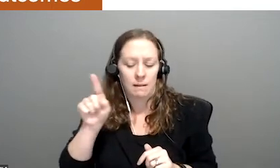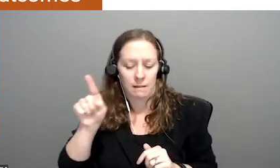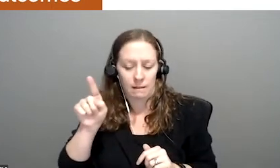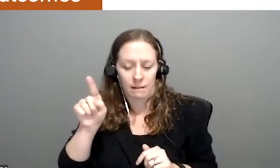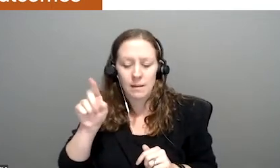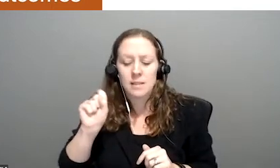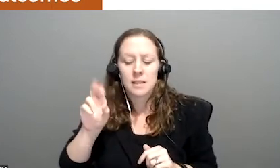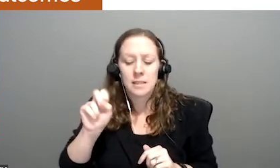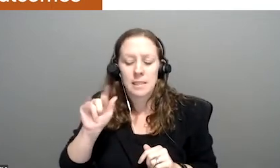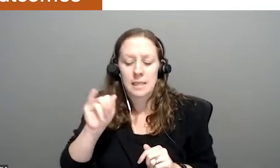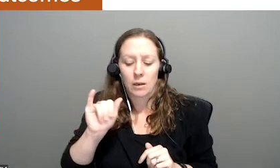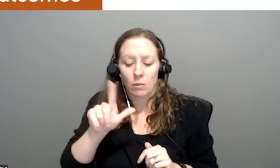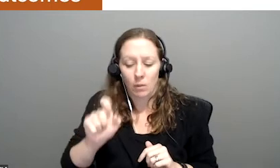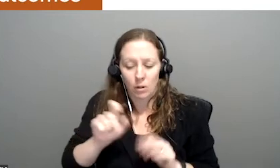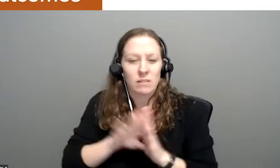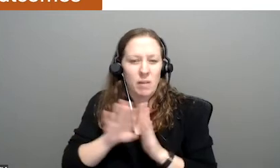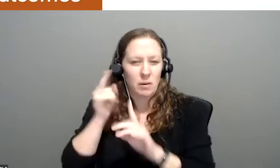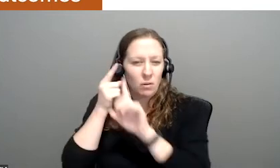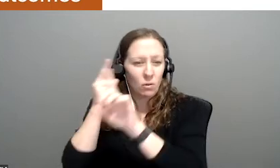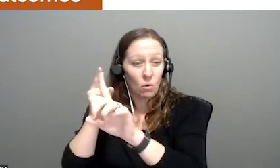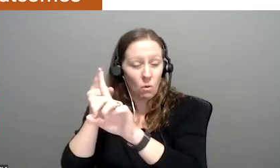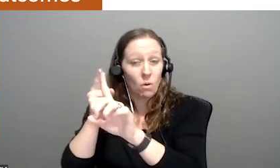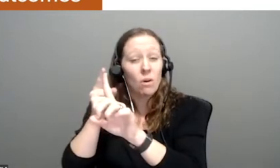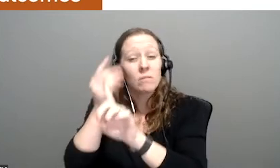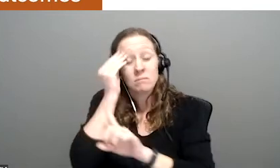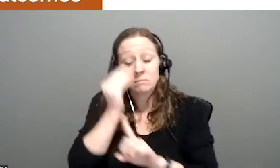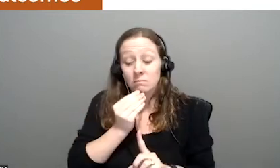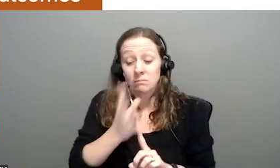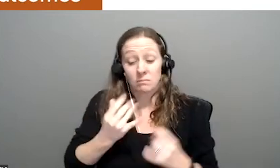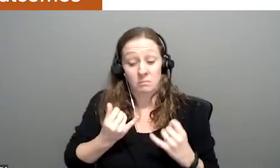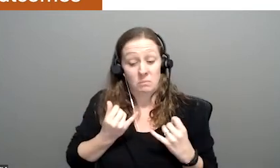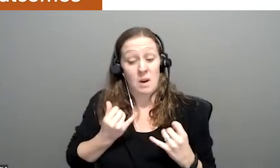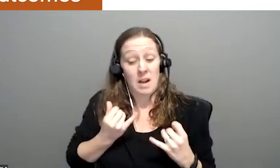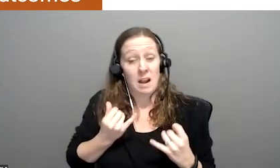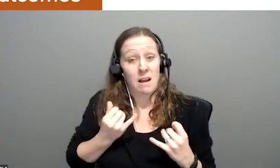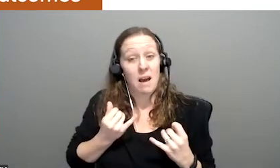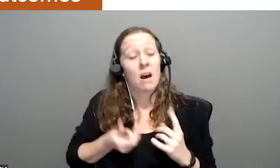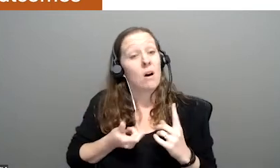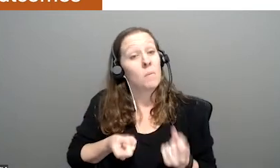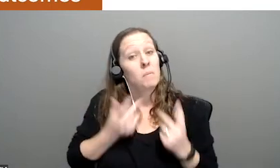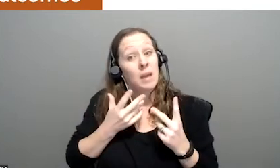many indicators right now are related to gender equality, WAGE is working to broaden these